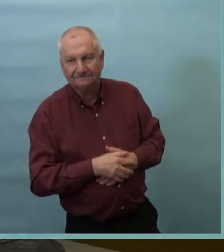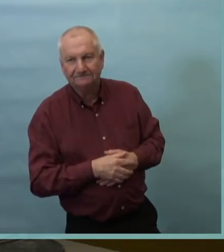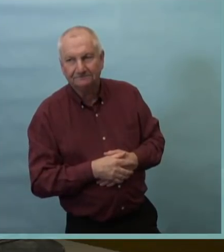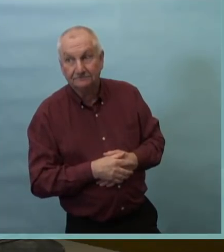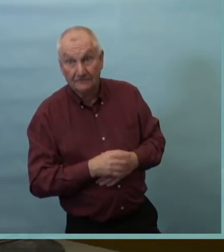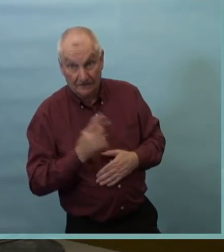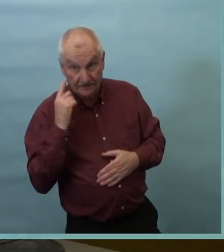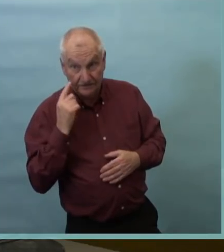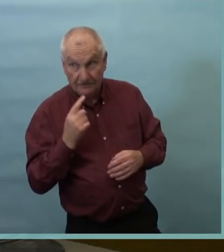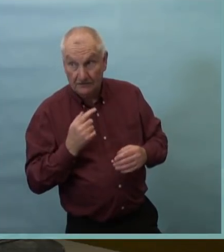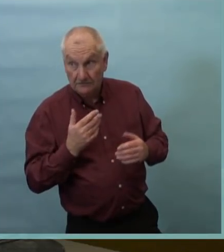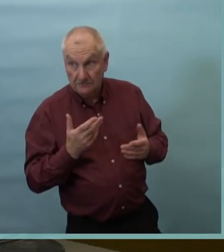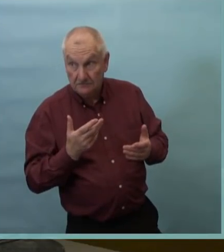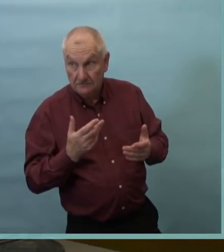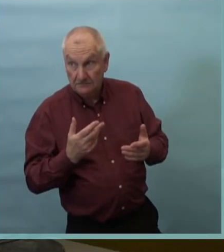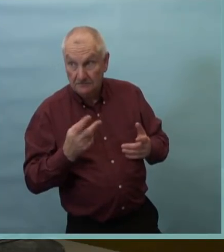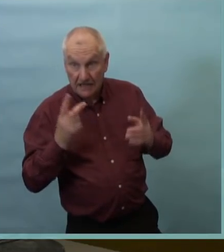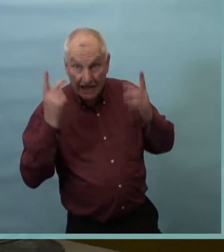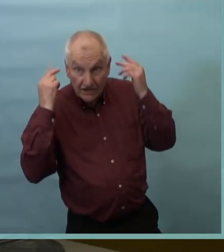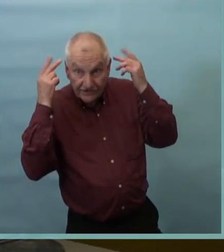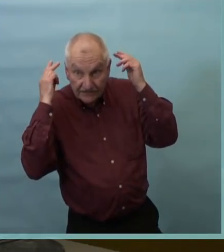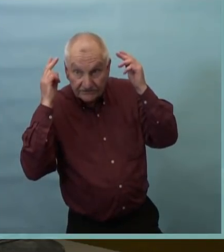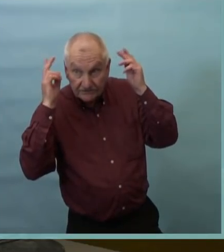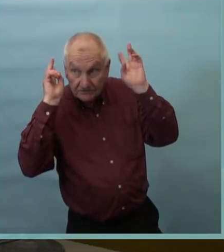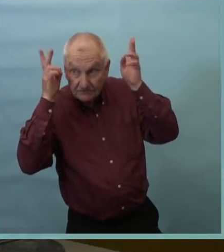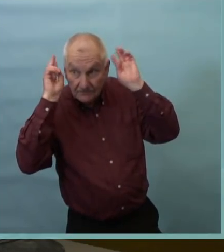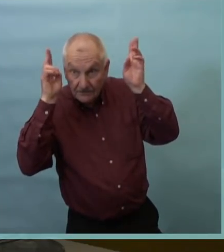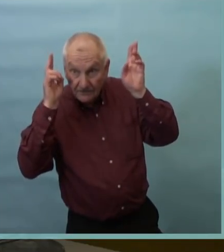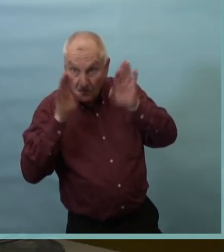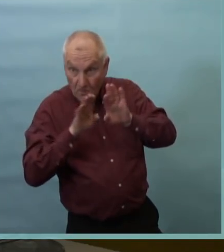the province that they'll be reopening on May 19th you don't want to talk about